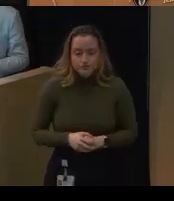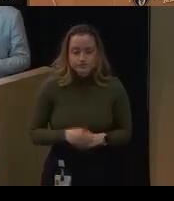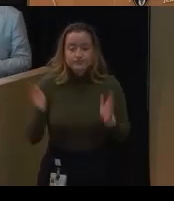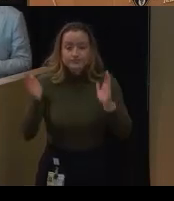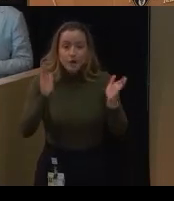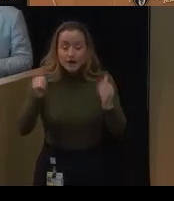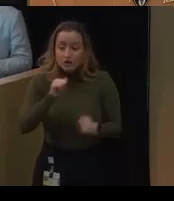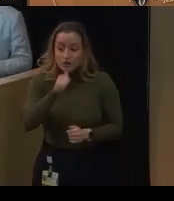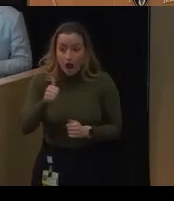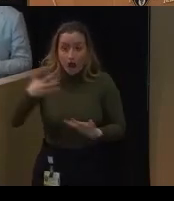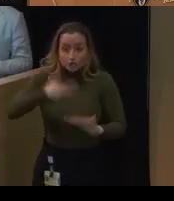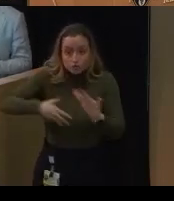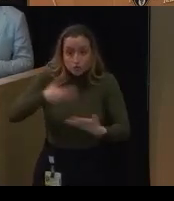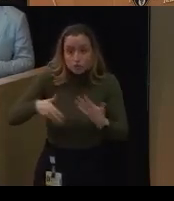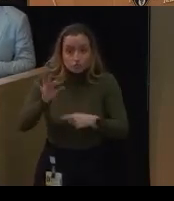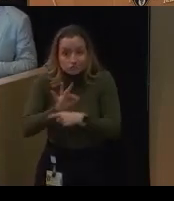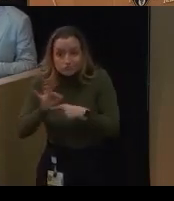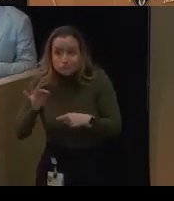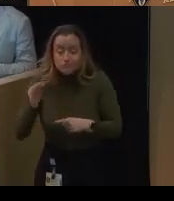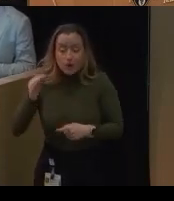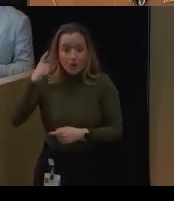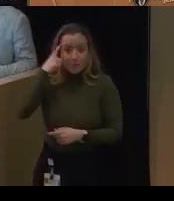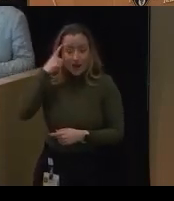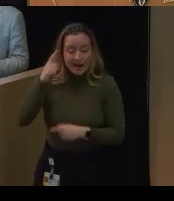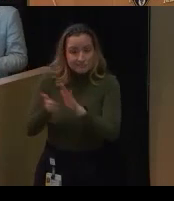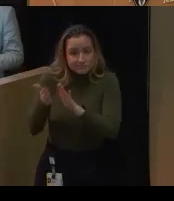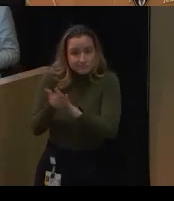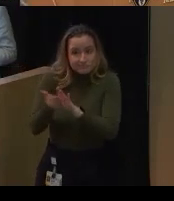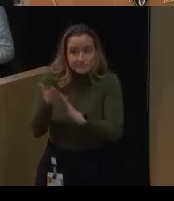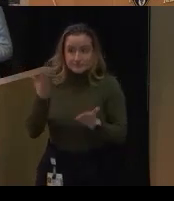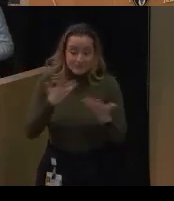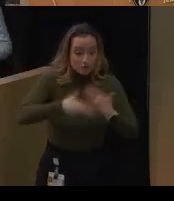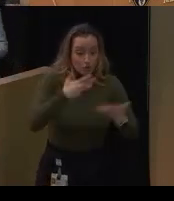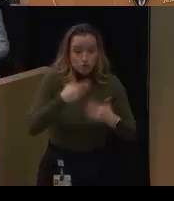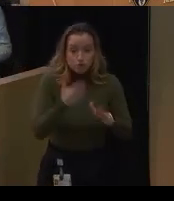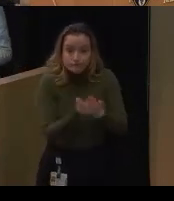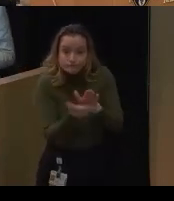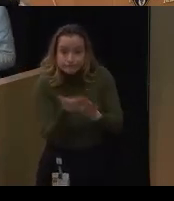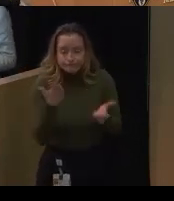aspects of cognition and either even other aspects of social cognition so together this suggests